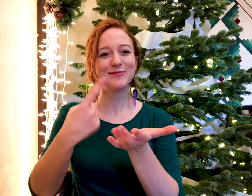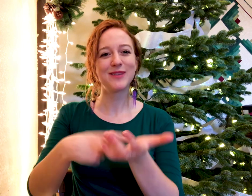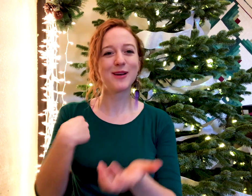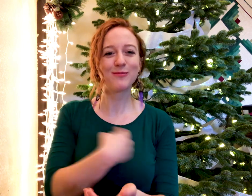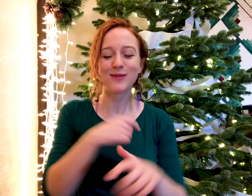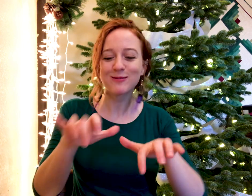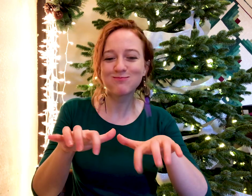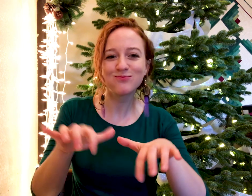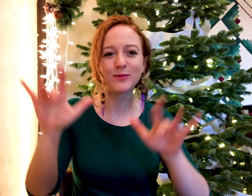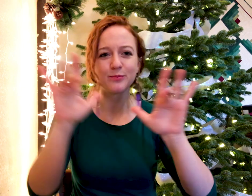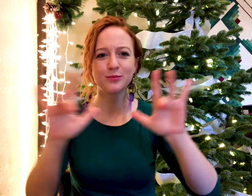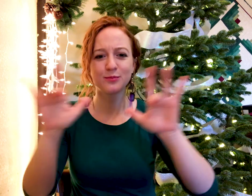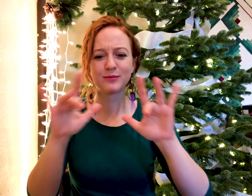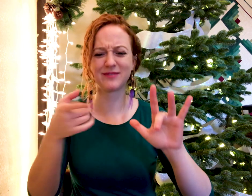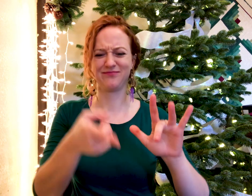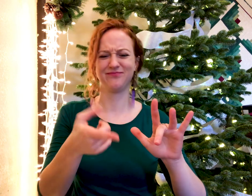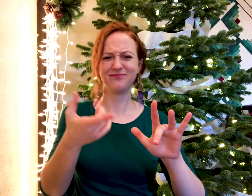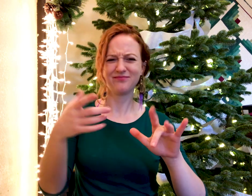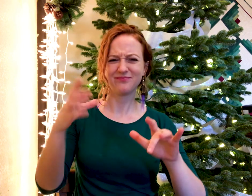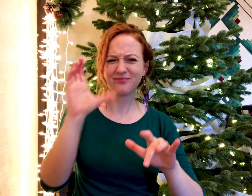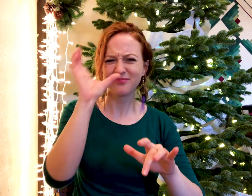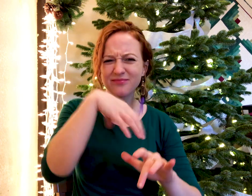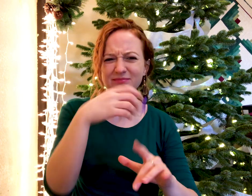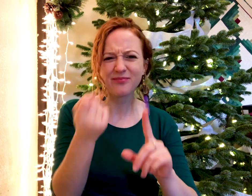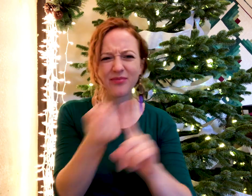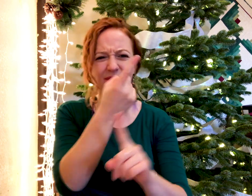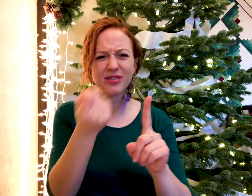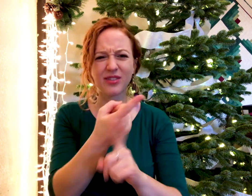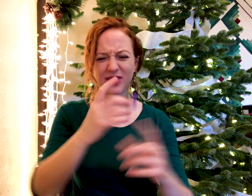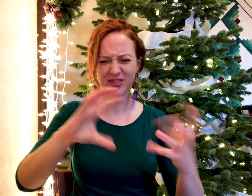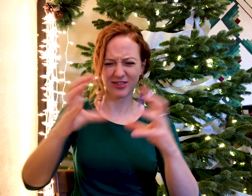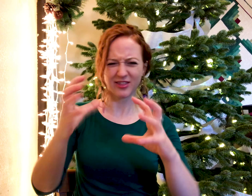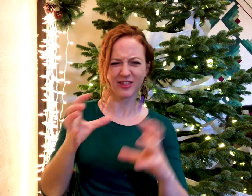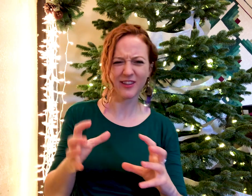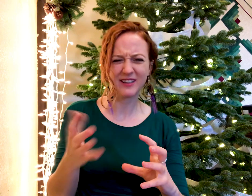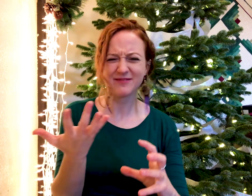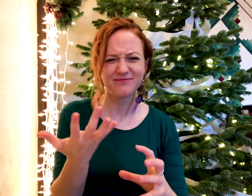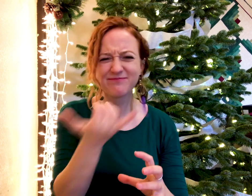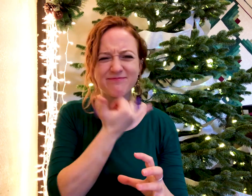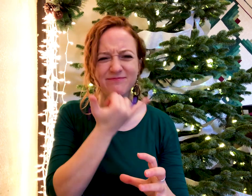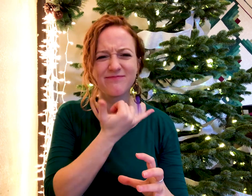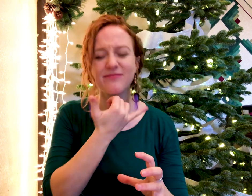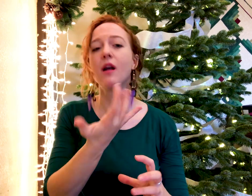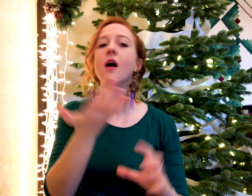Sometimes we have trouble with our computers